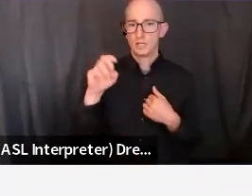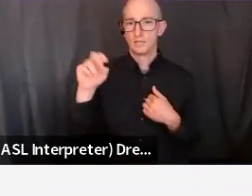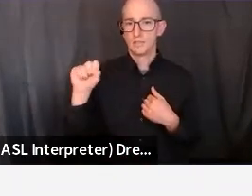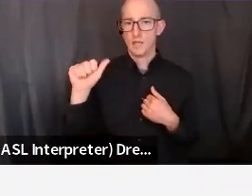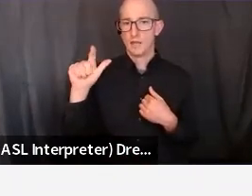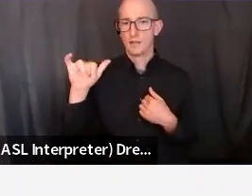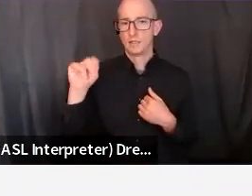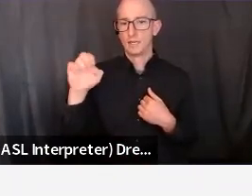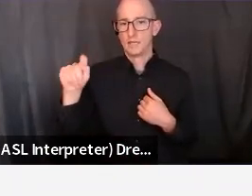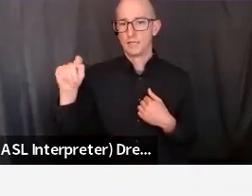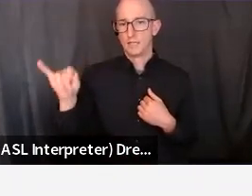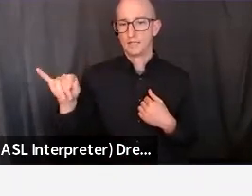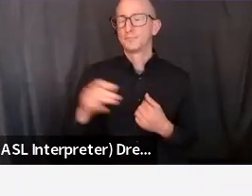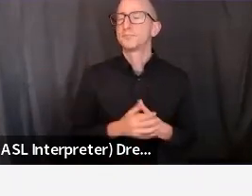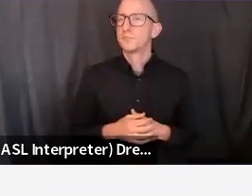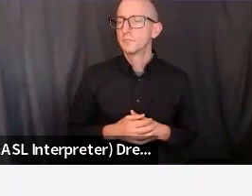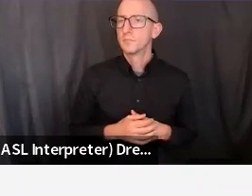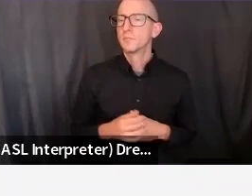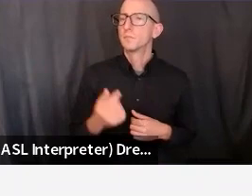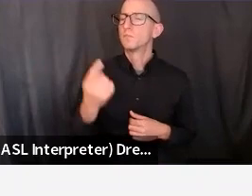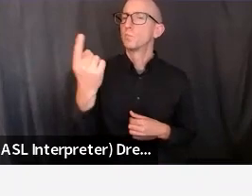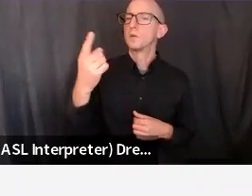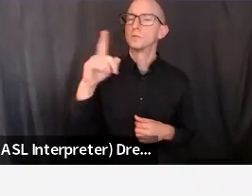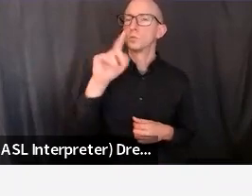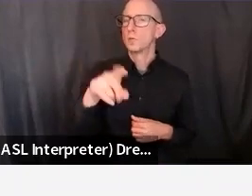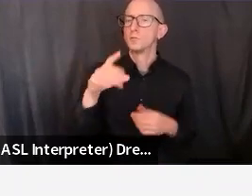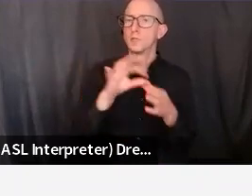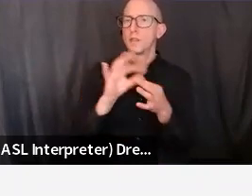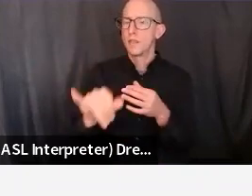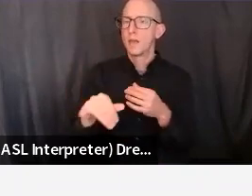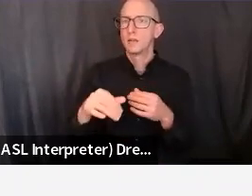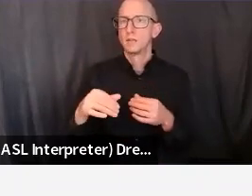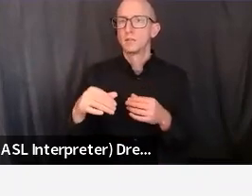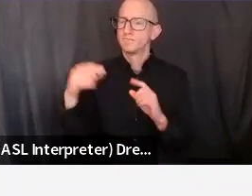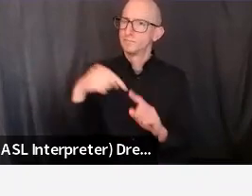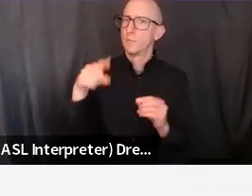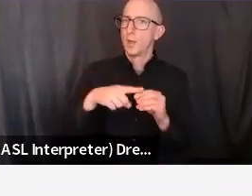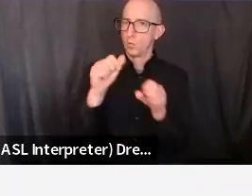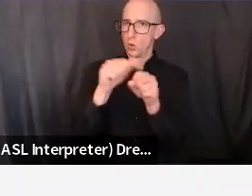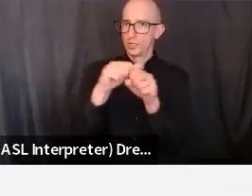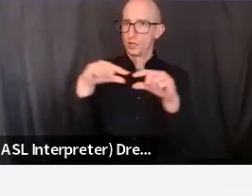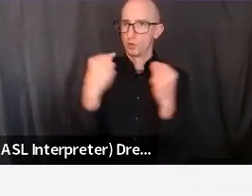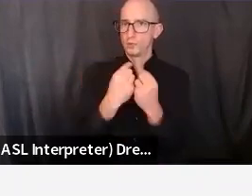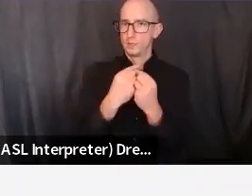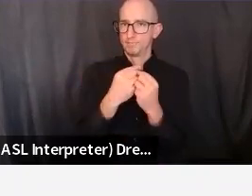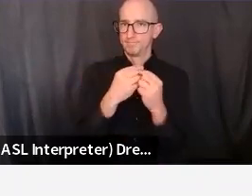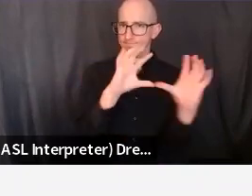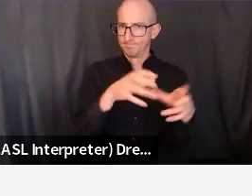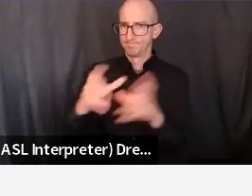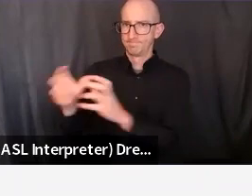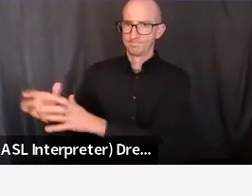available in one funding opportunity. In terms of project scale, Karl spoke to this a bit,